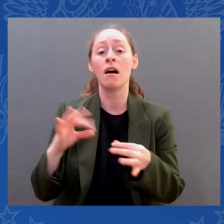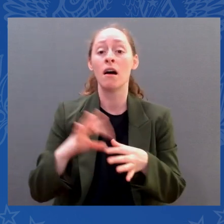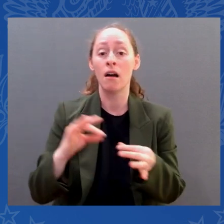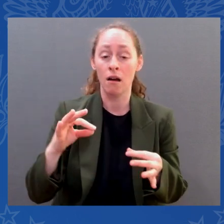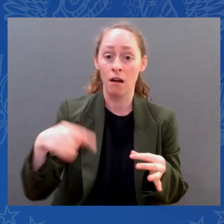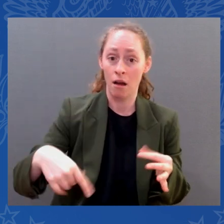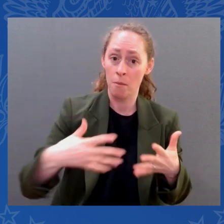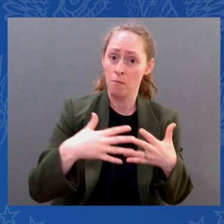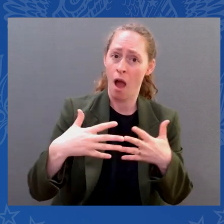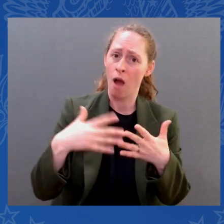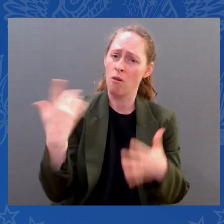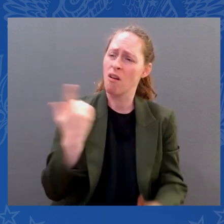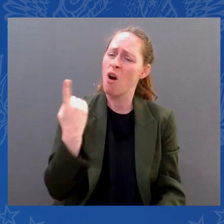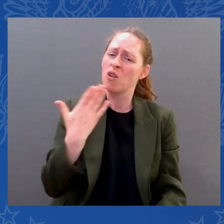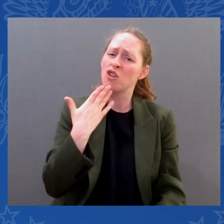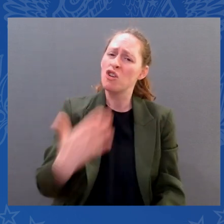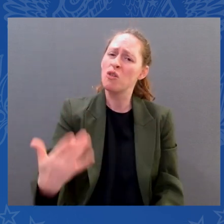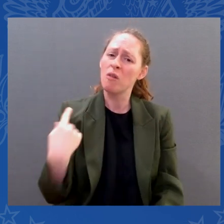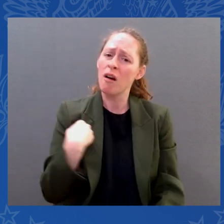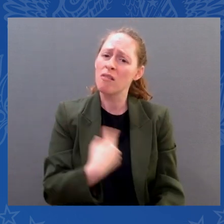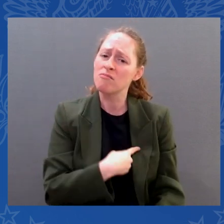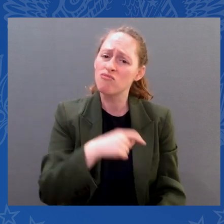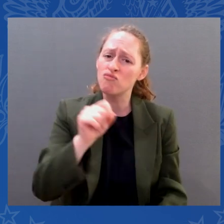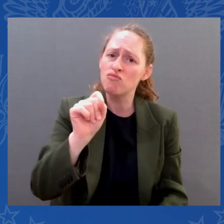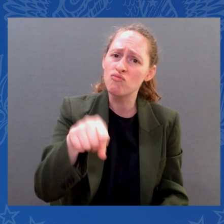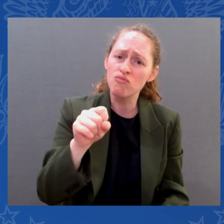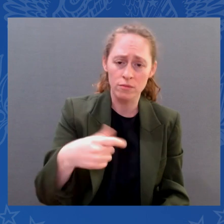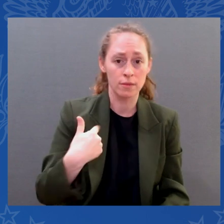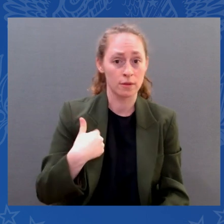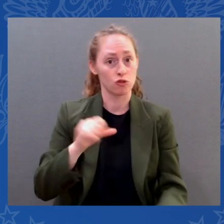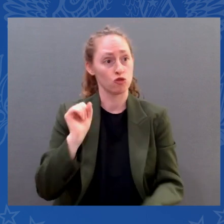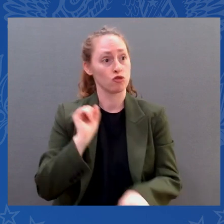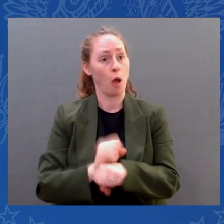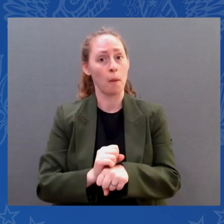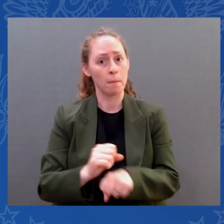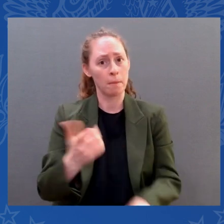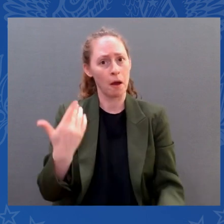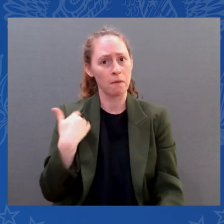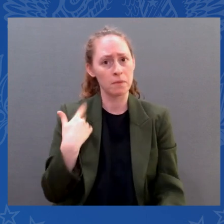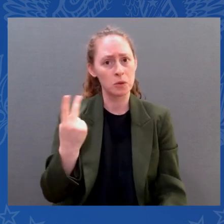It has given you and your sisters and brothers an education. We all love this country.